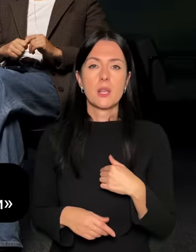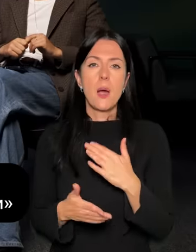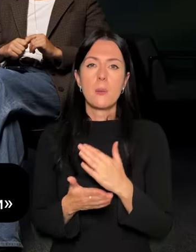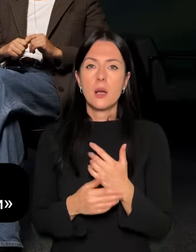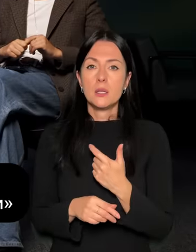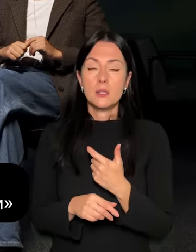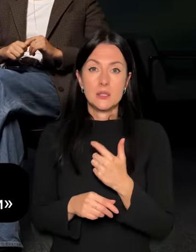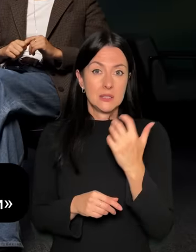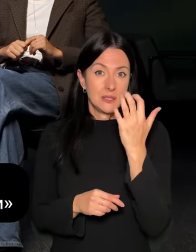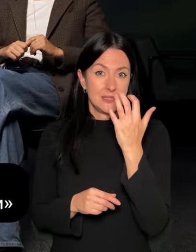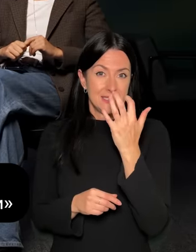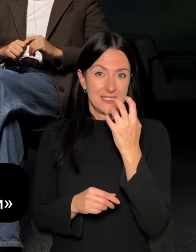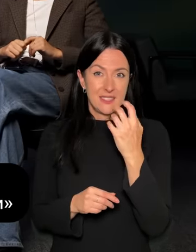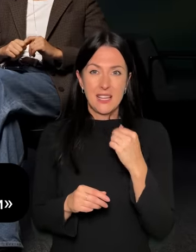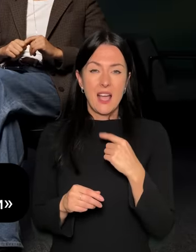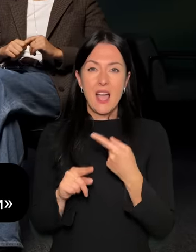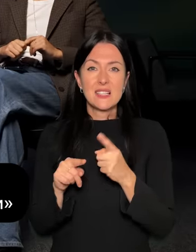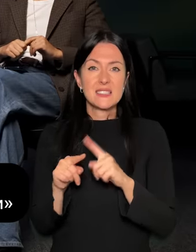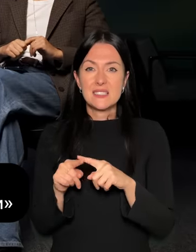"I have extremely poor vision. In this case, non-inclusivity is everywhere: